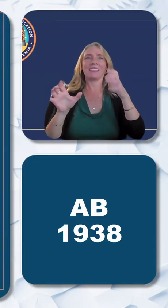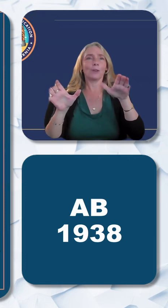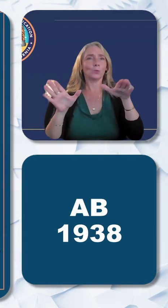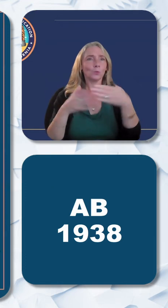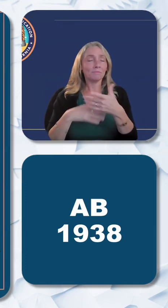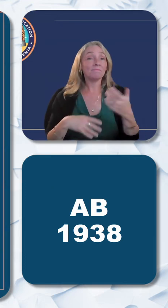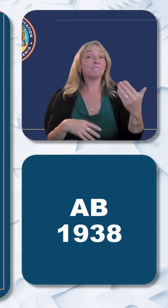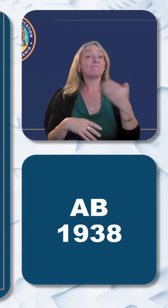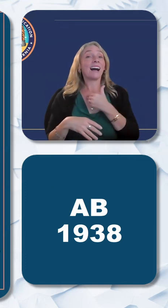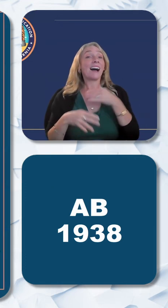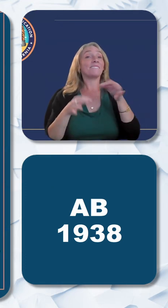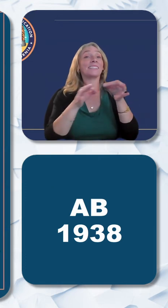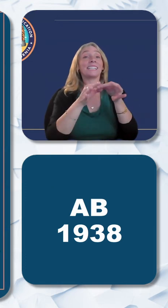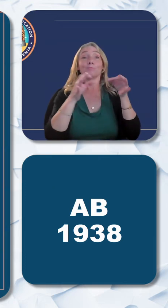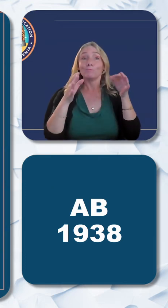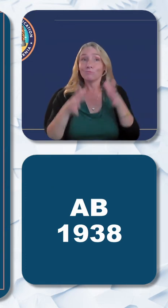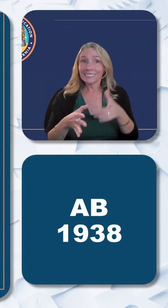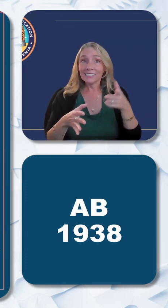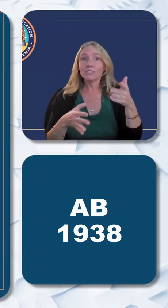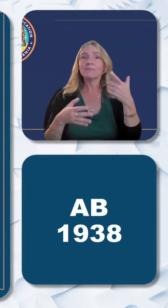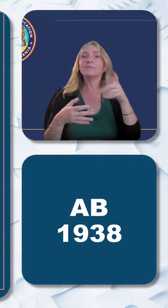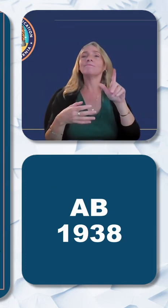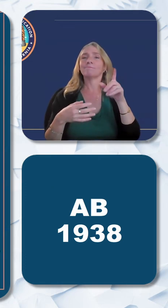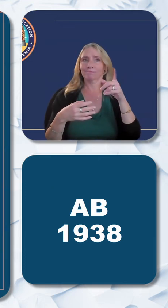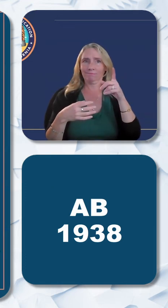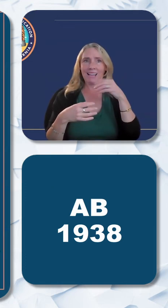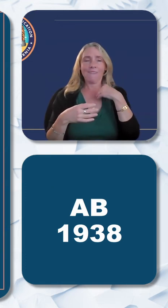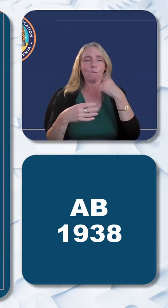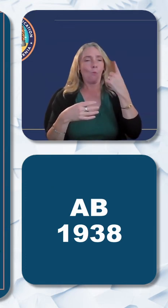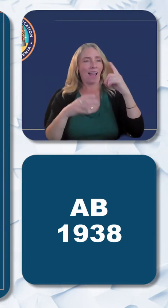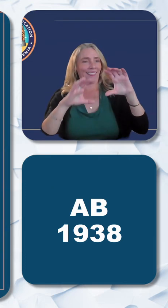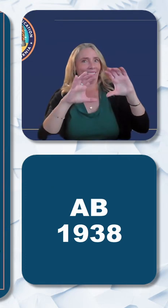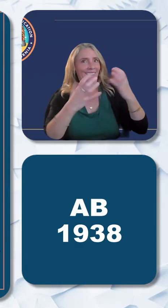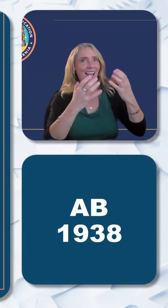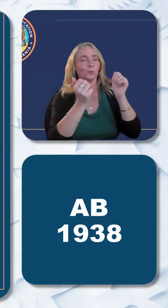A deaf student that's placed in a general ed classroom, they may have an interpreter,